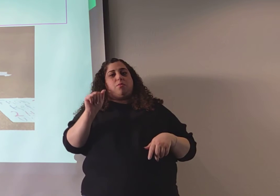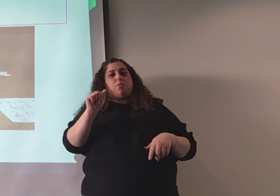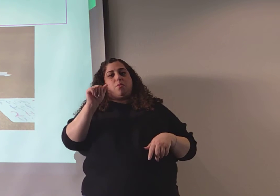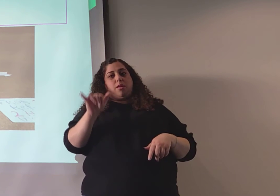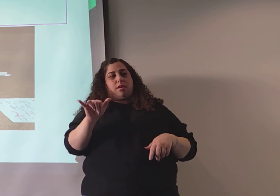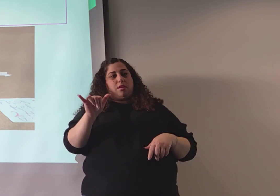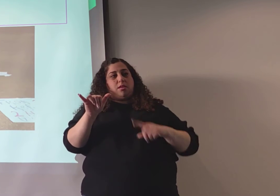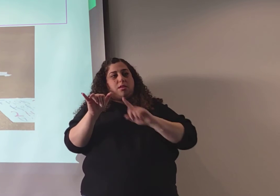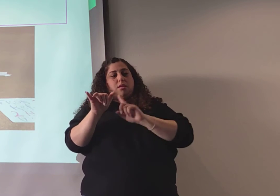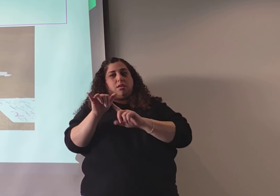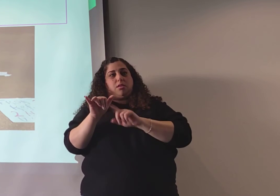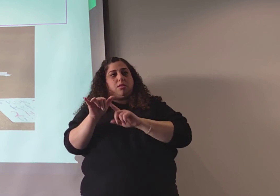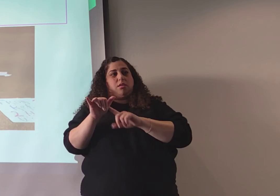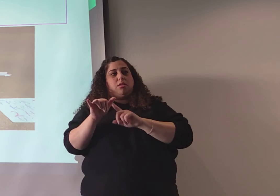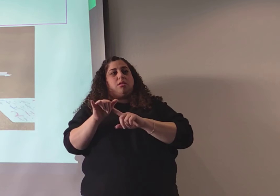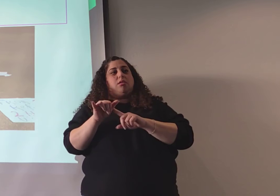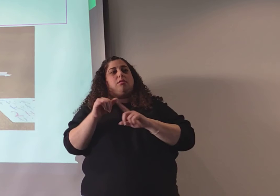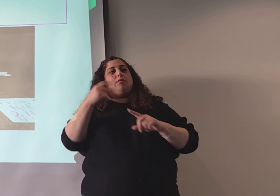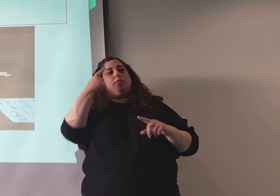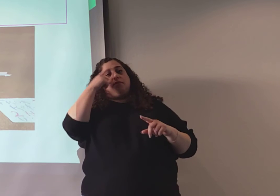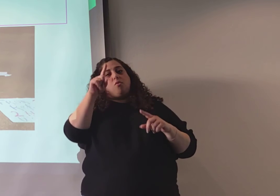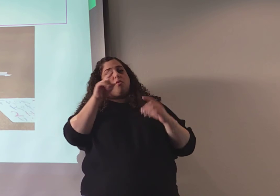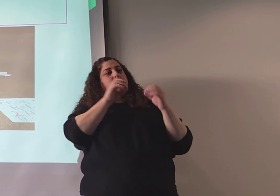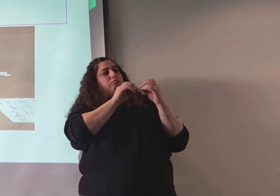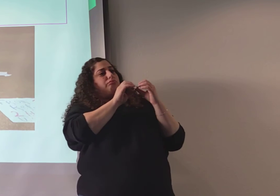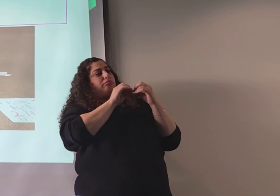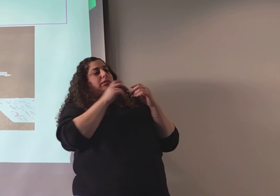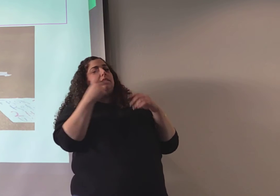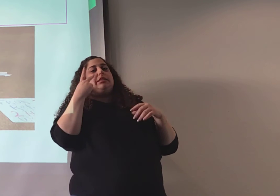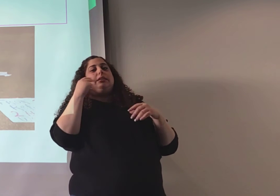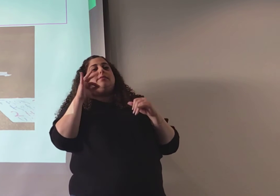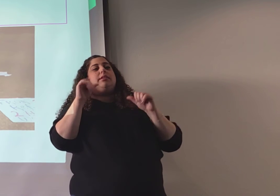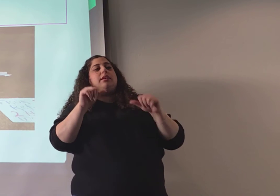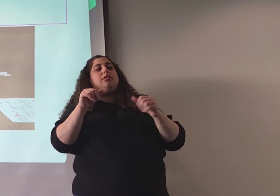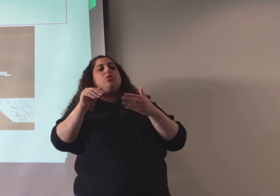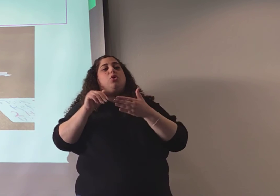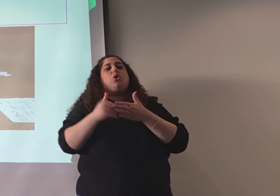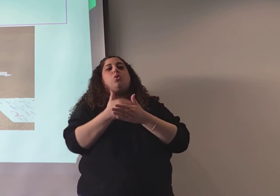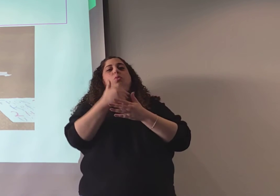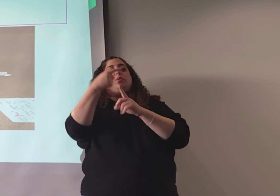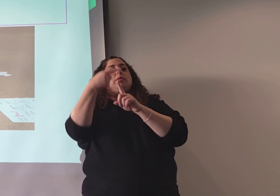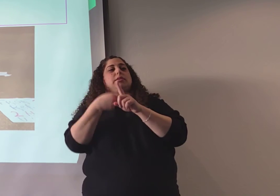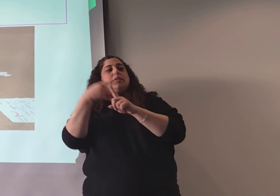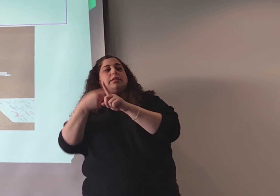Maybe try the city of San Diego, and see if the housing commission can help with that.